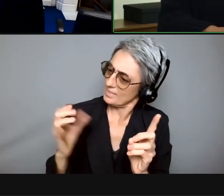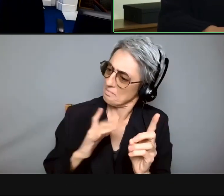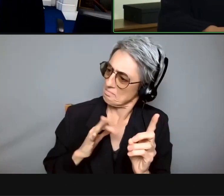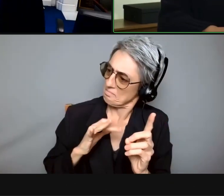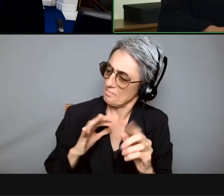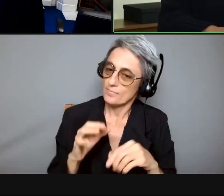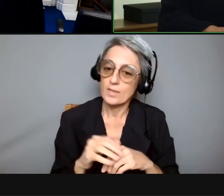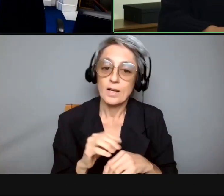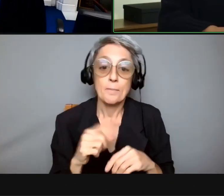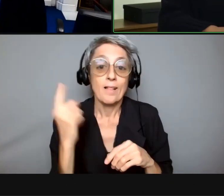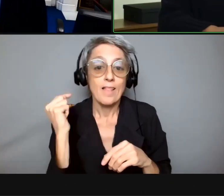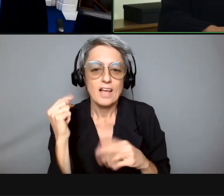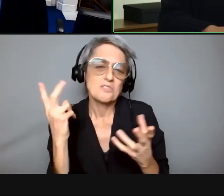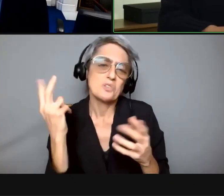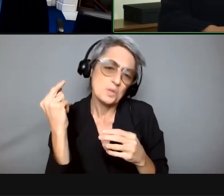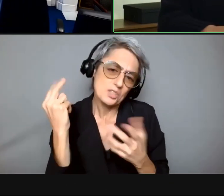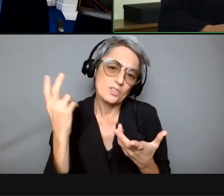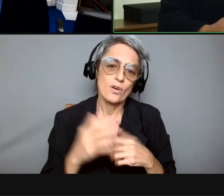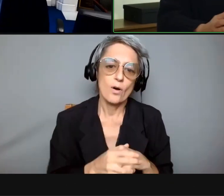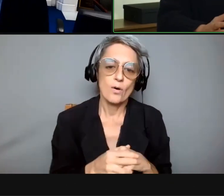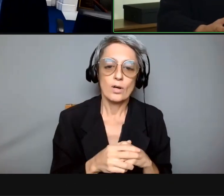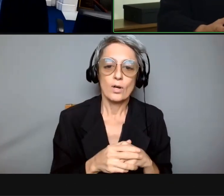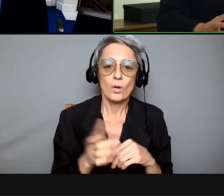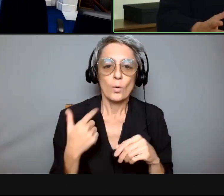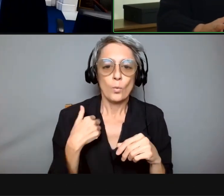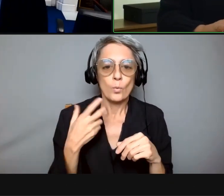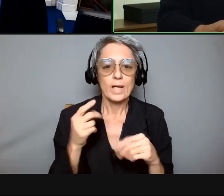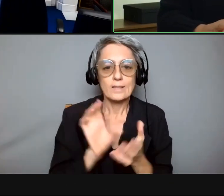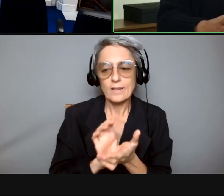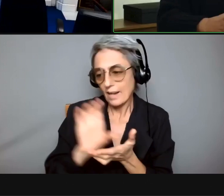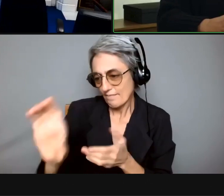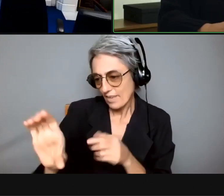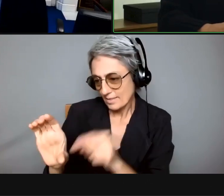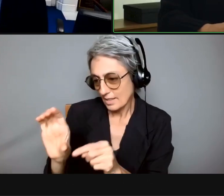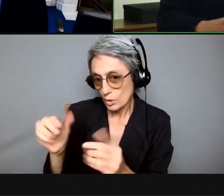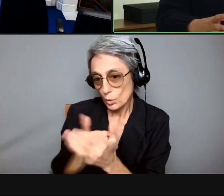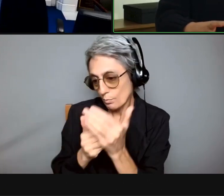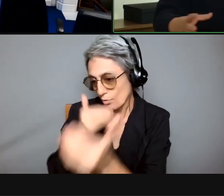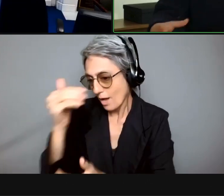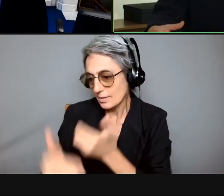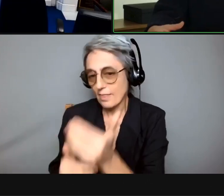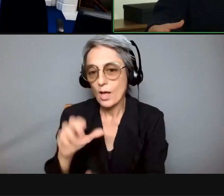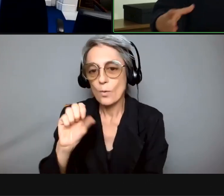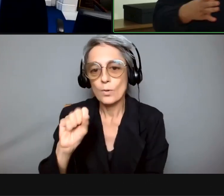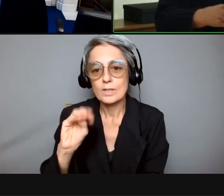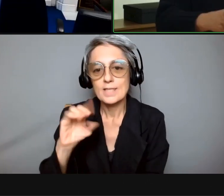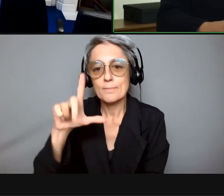actually invested in a process that smelt aluminum without a carbon anode,